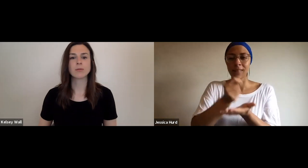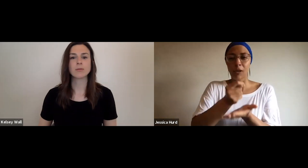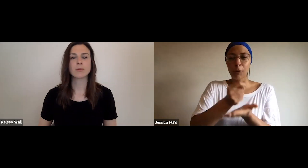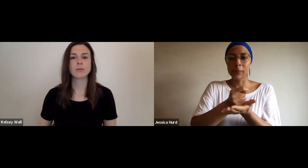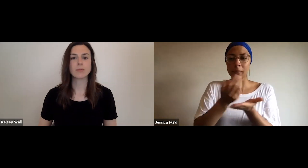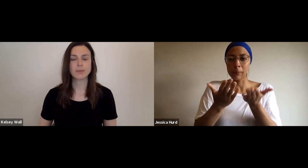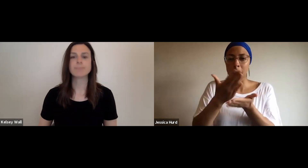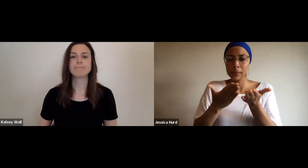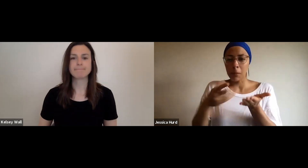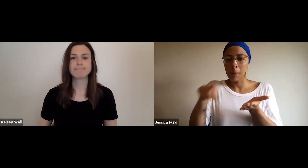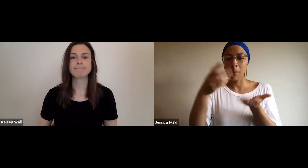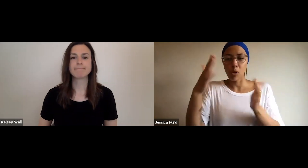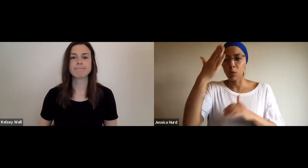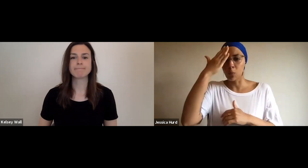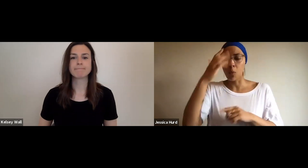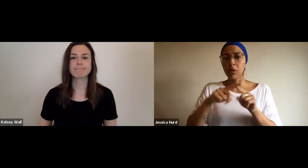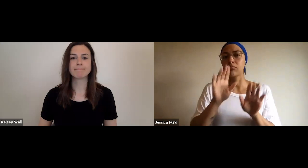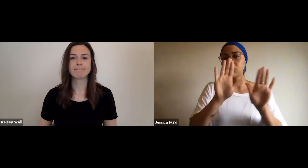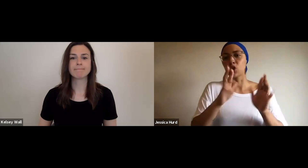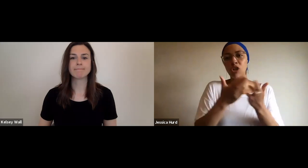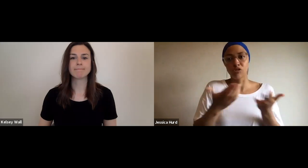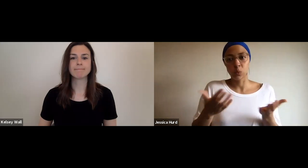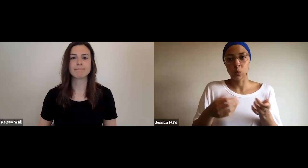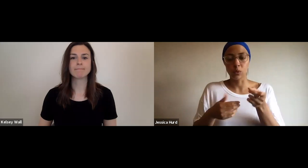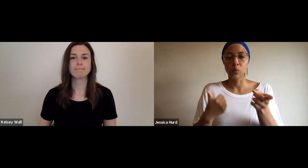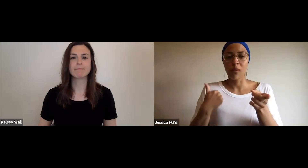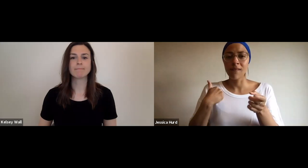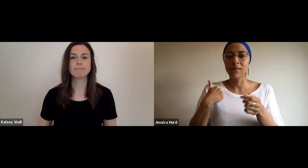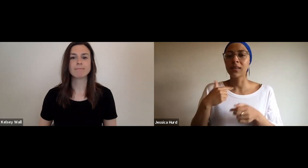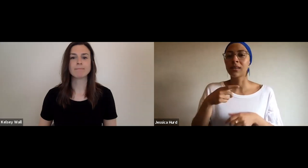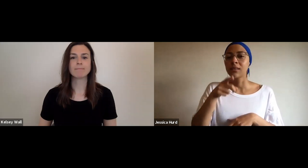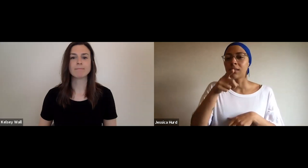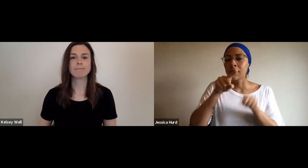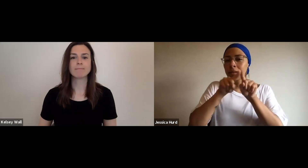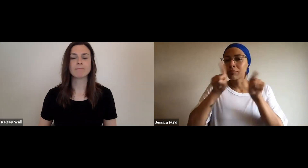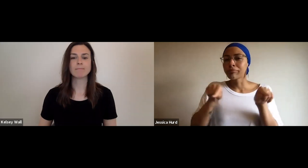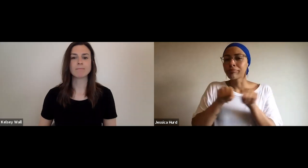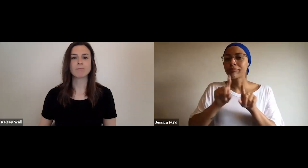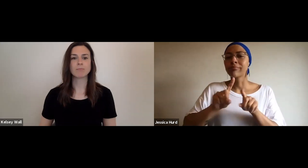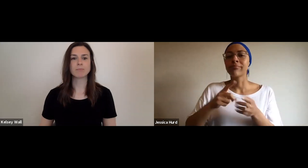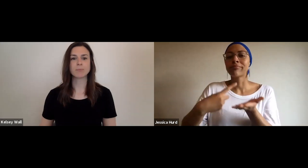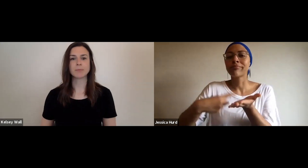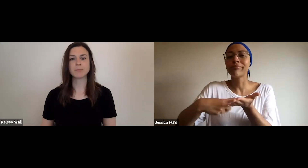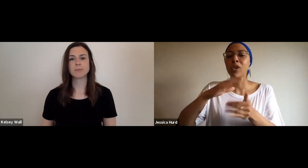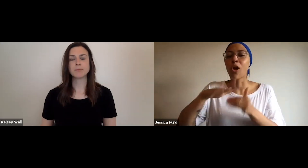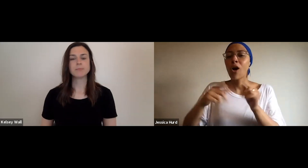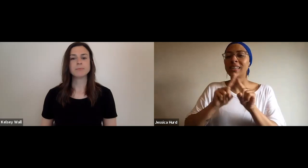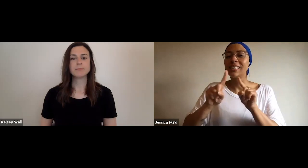So, this slide we borrowed, actually, from the National Deaf Therapy Organization. It's a great resource if anyone wants to look into that.